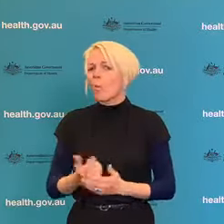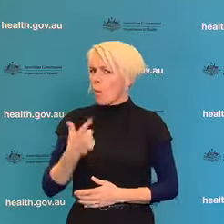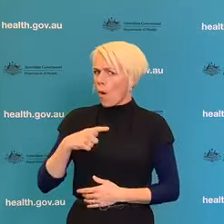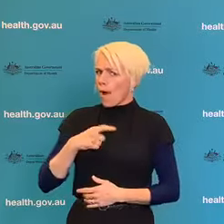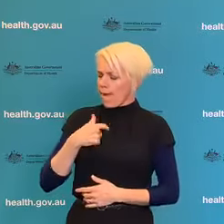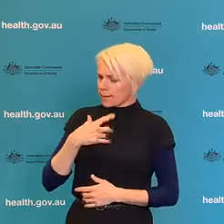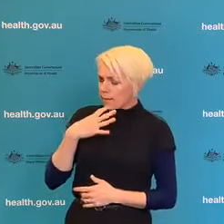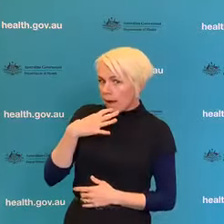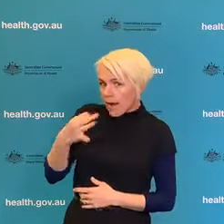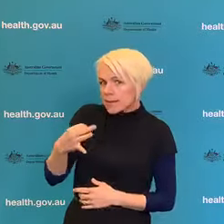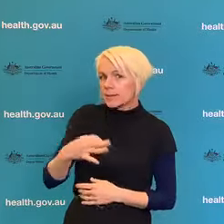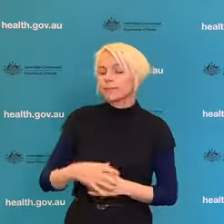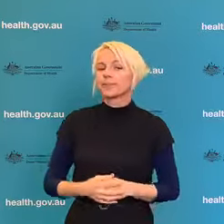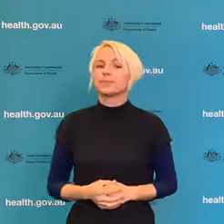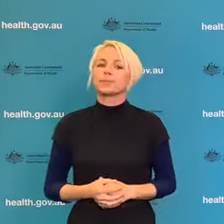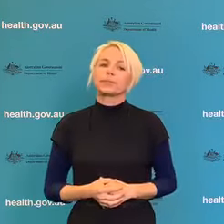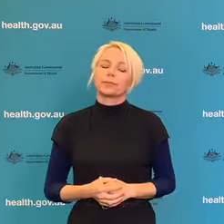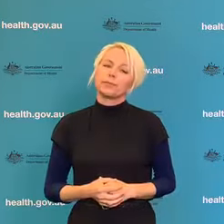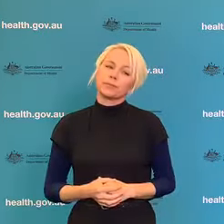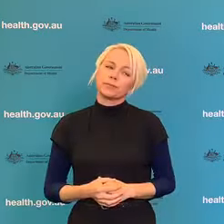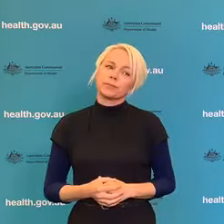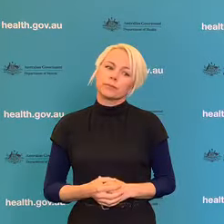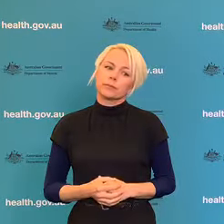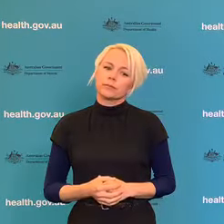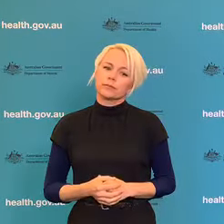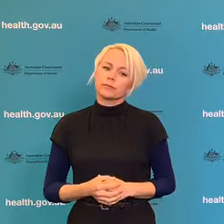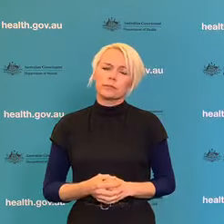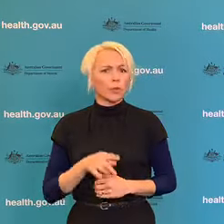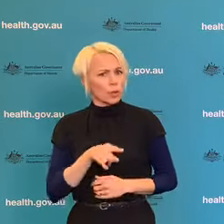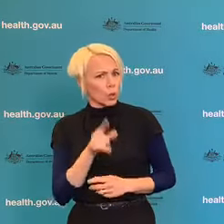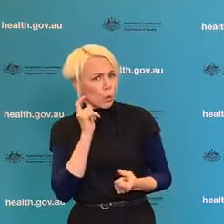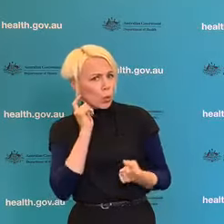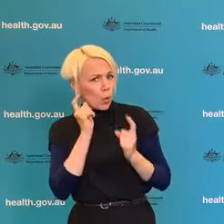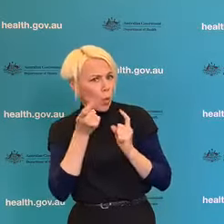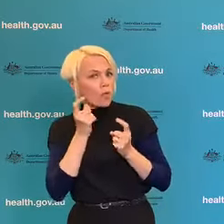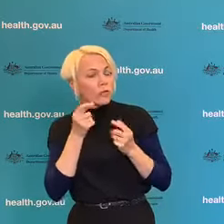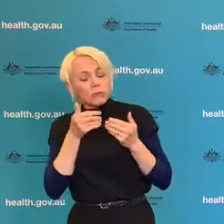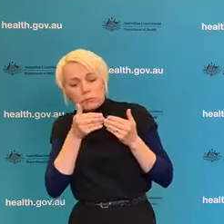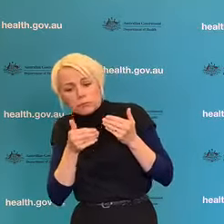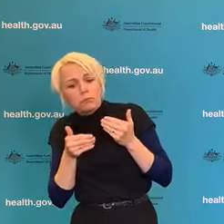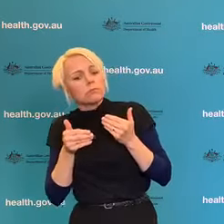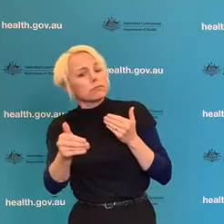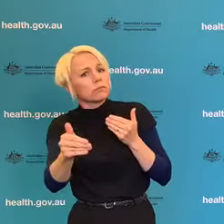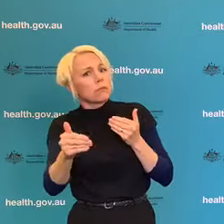just wondering if there are any concerns about the long-term impact on the nursing workforce that this pandemic is going to have,